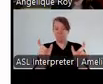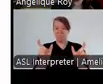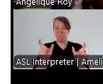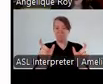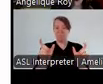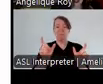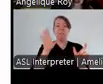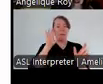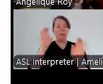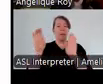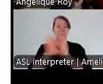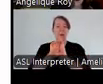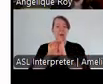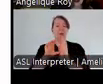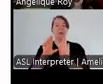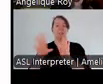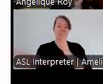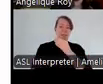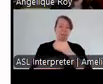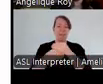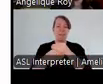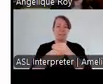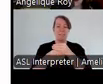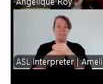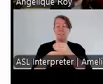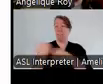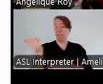and noted any and all functions available within the database.